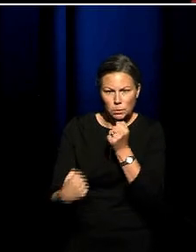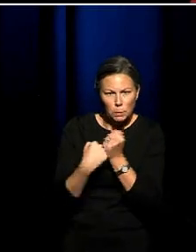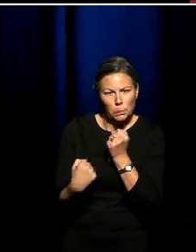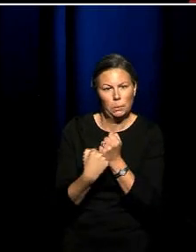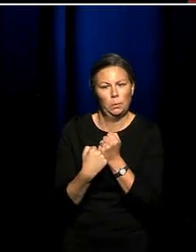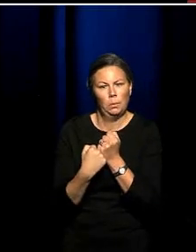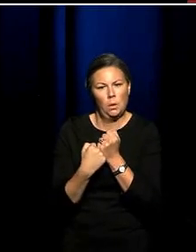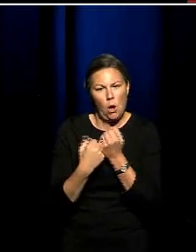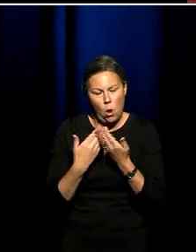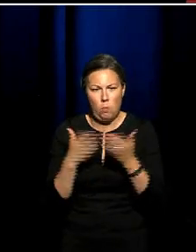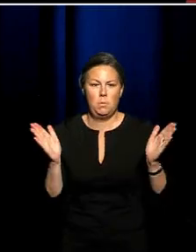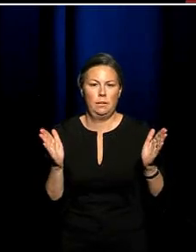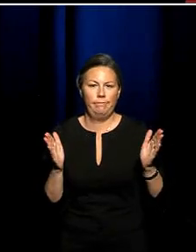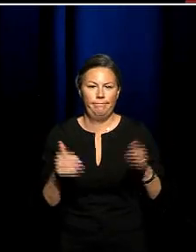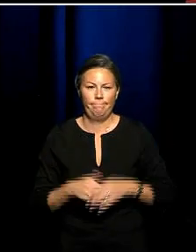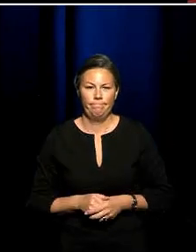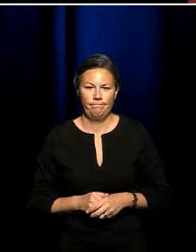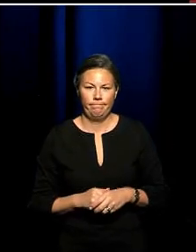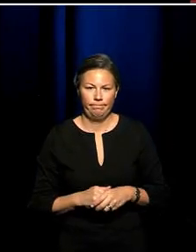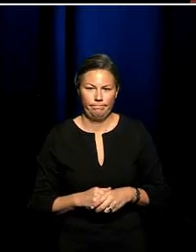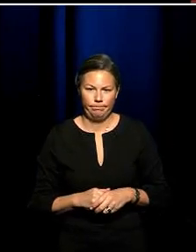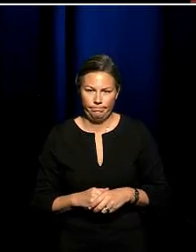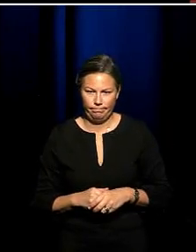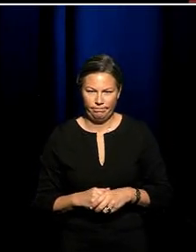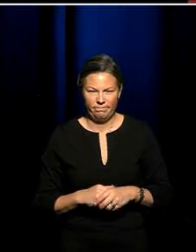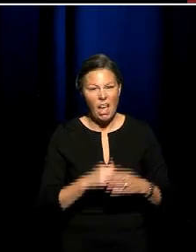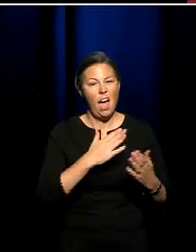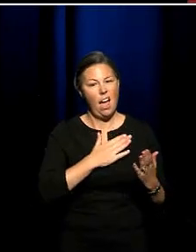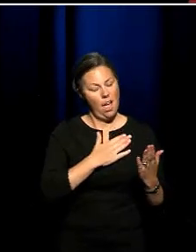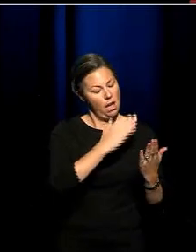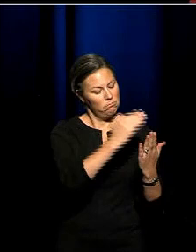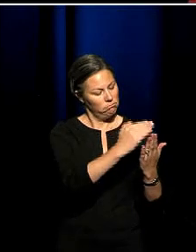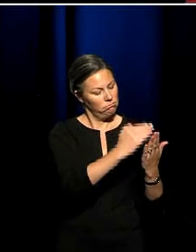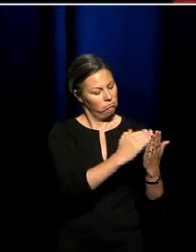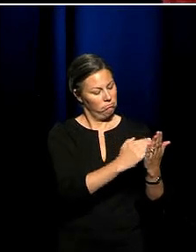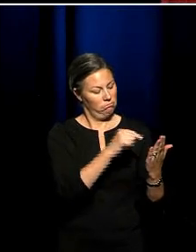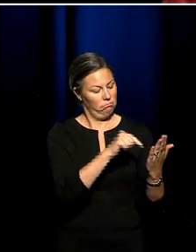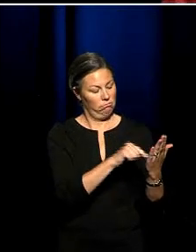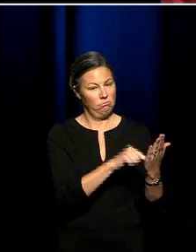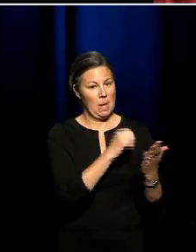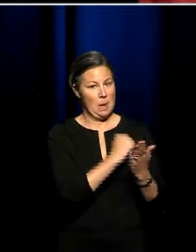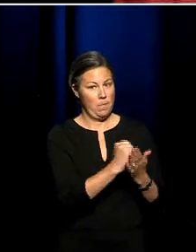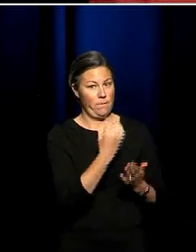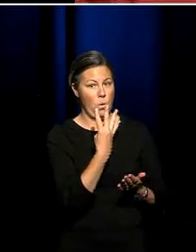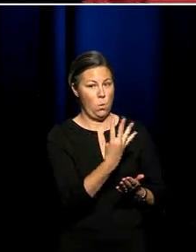said this morning. The fourth part of the Terms of Referenced that I wish to